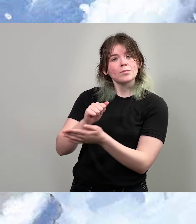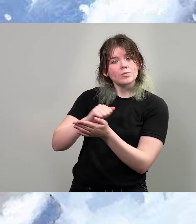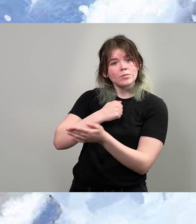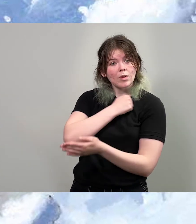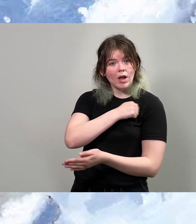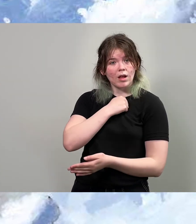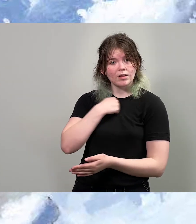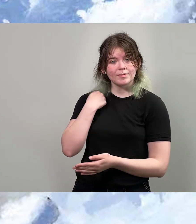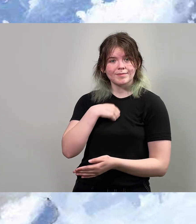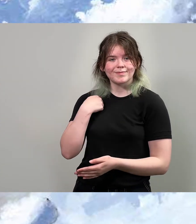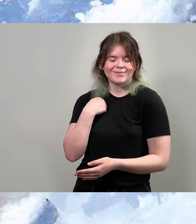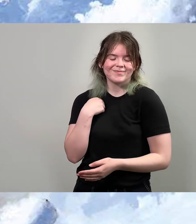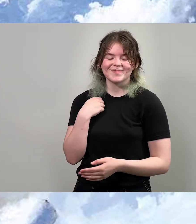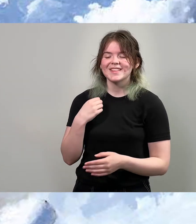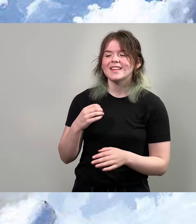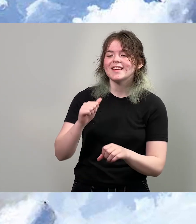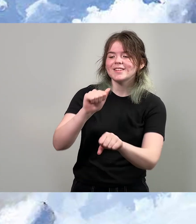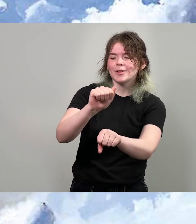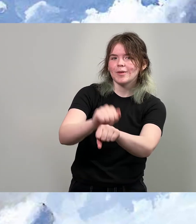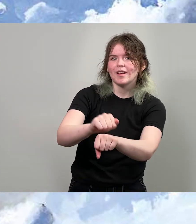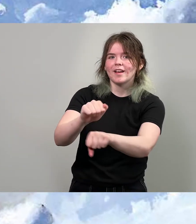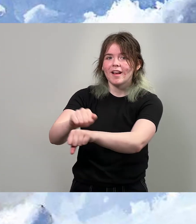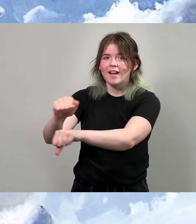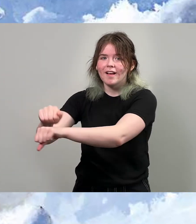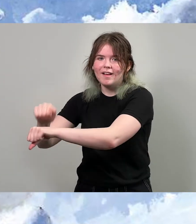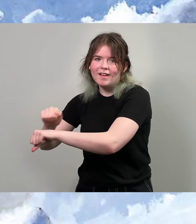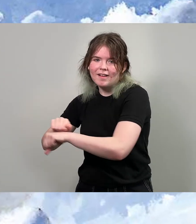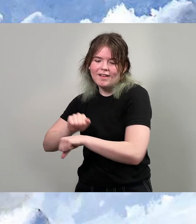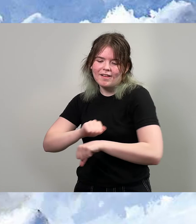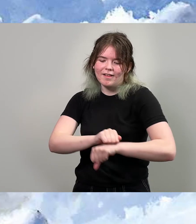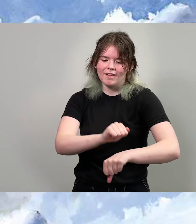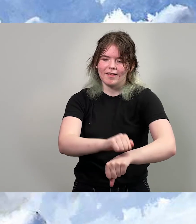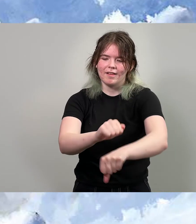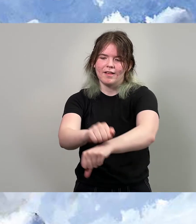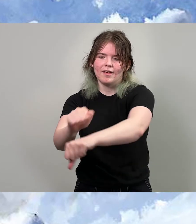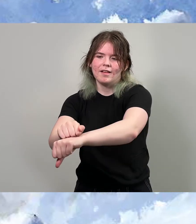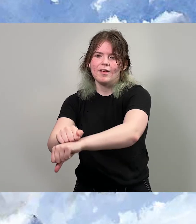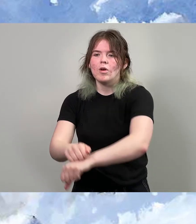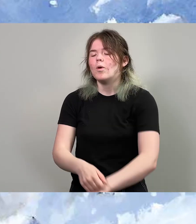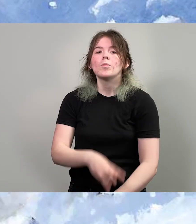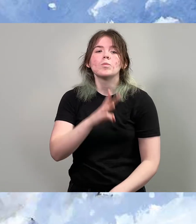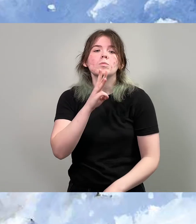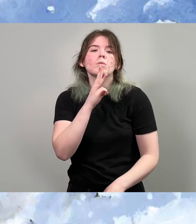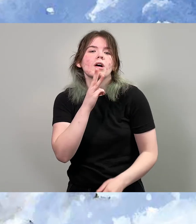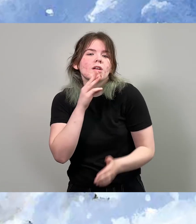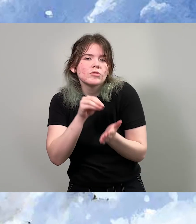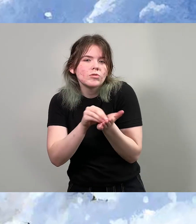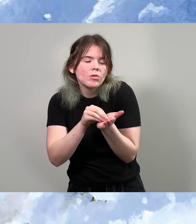"Wash." said the mermaid matter of factly and with that she poured double bubbles into a